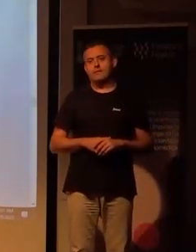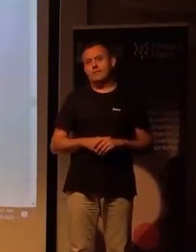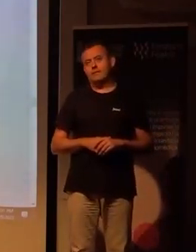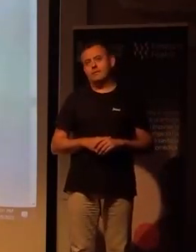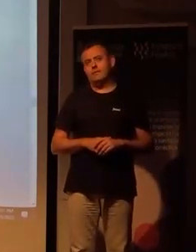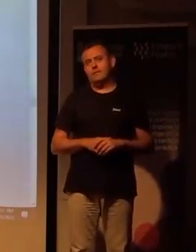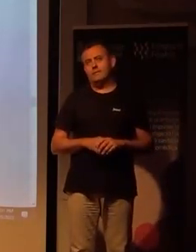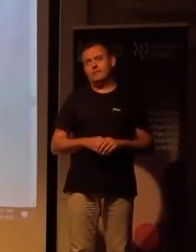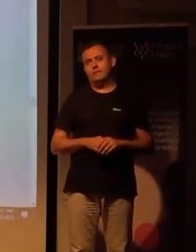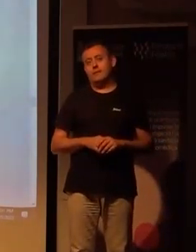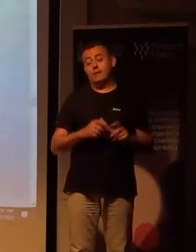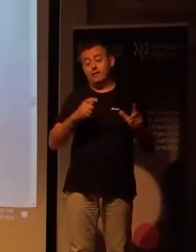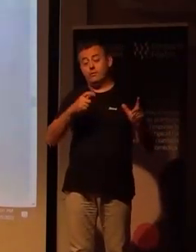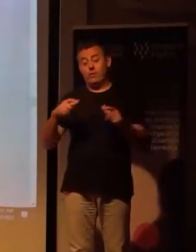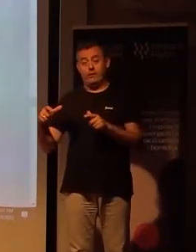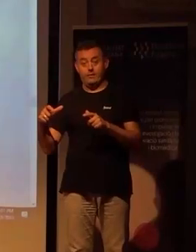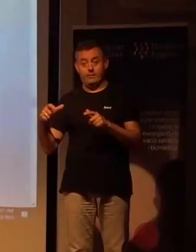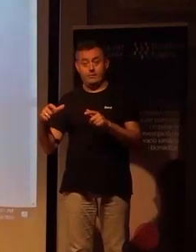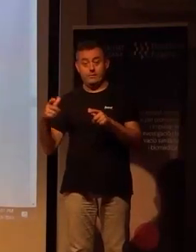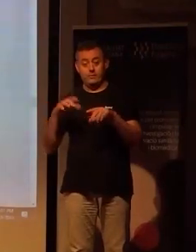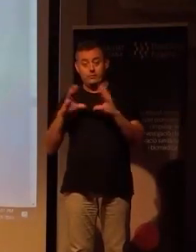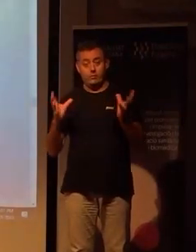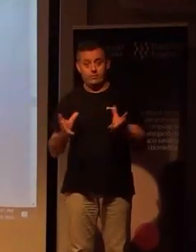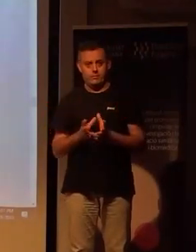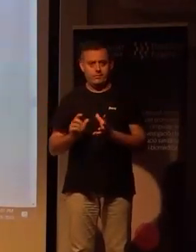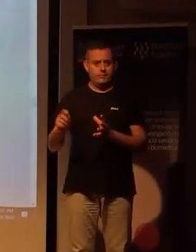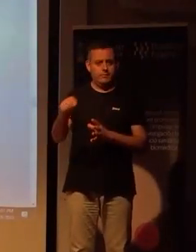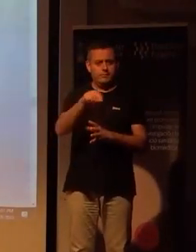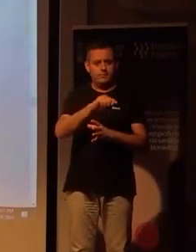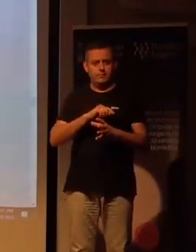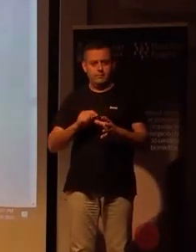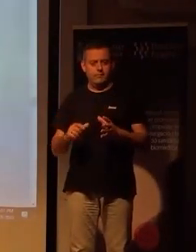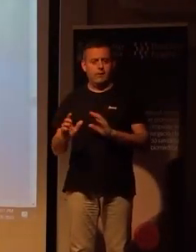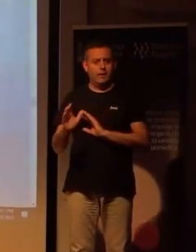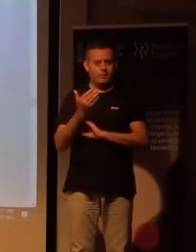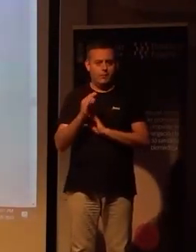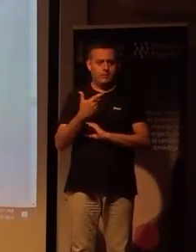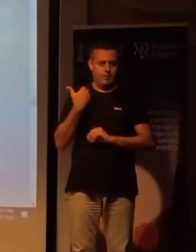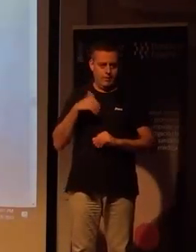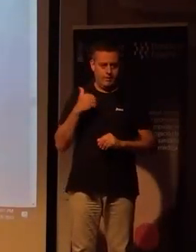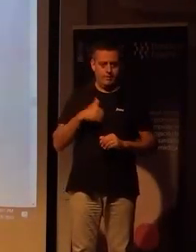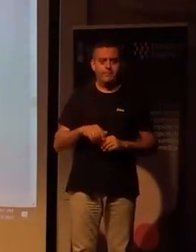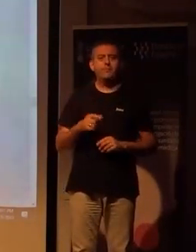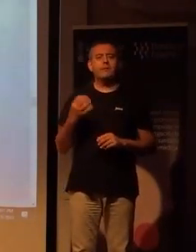of cities throughout the world and examples that have tried to revitalise